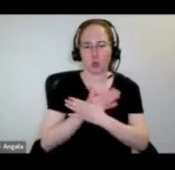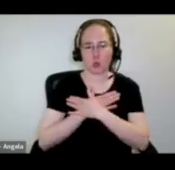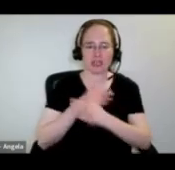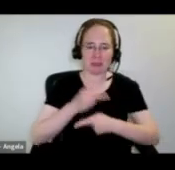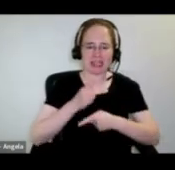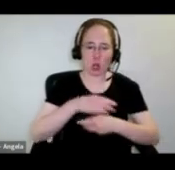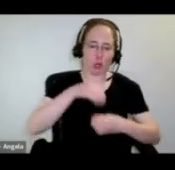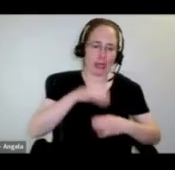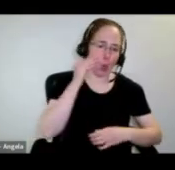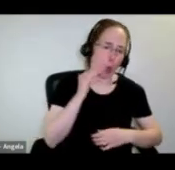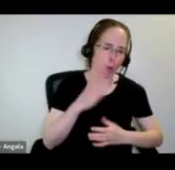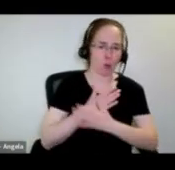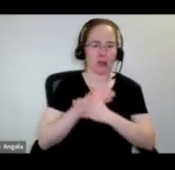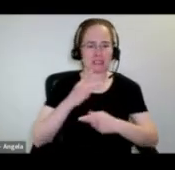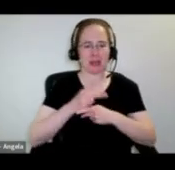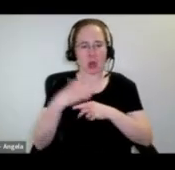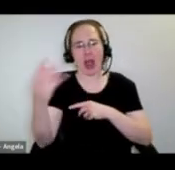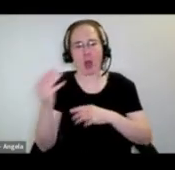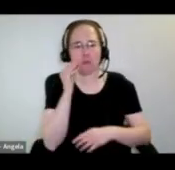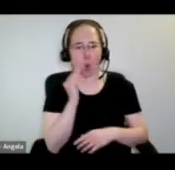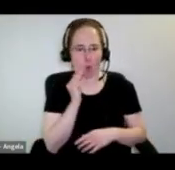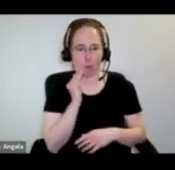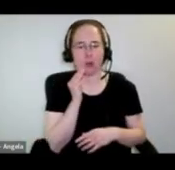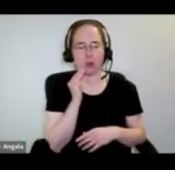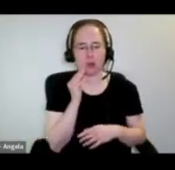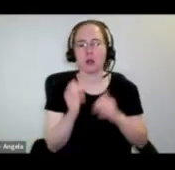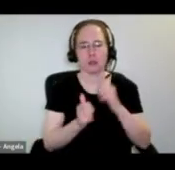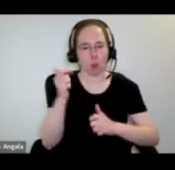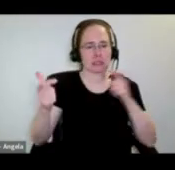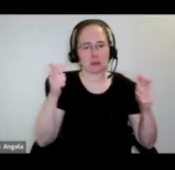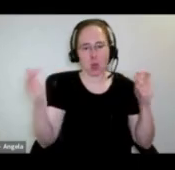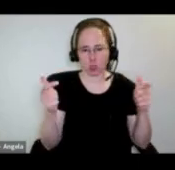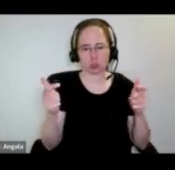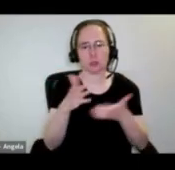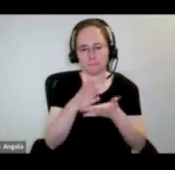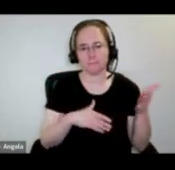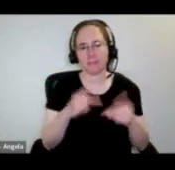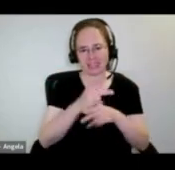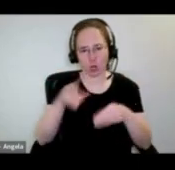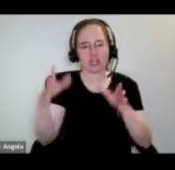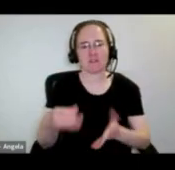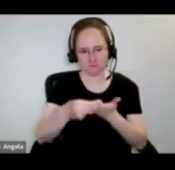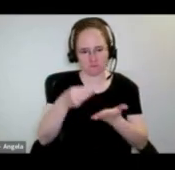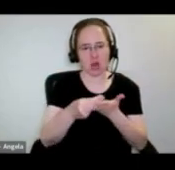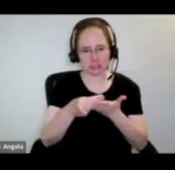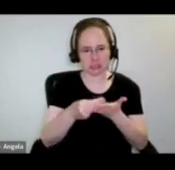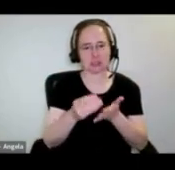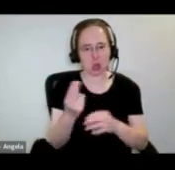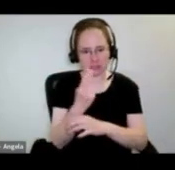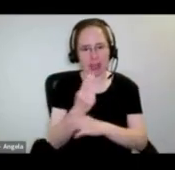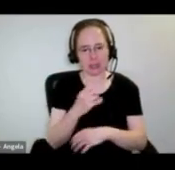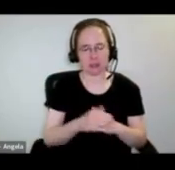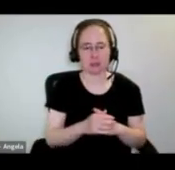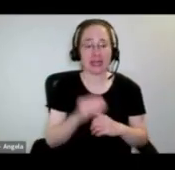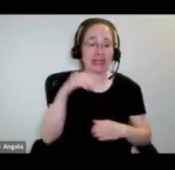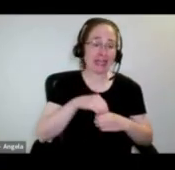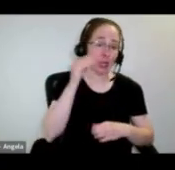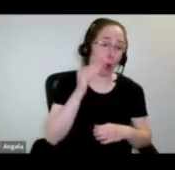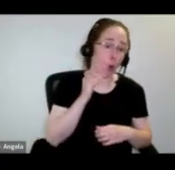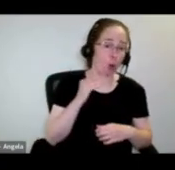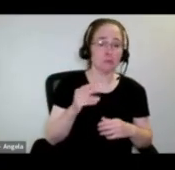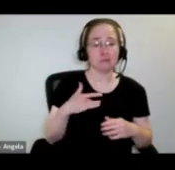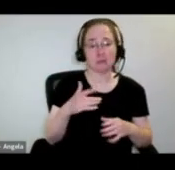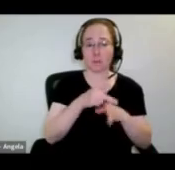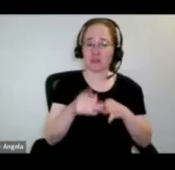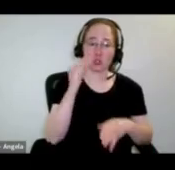David Watkins: The services towards the bottom of the list, including respite care in home and respite care out of home, are where the largest portion of caregiver funds are spent.